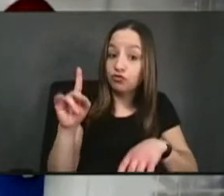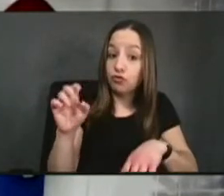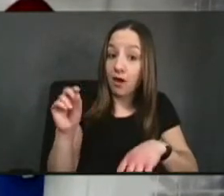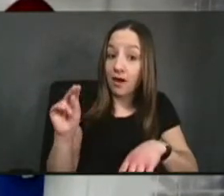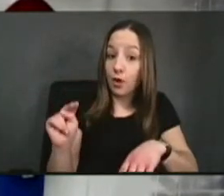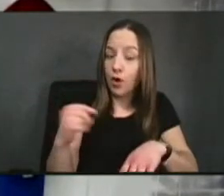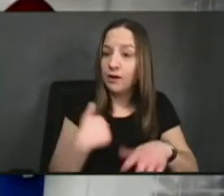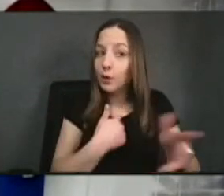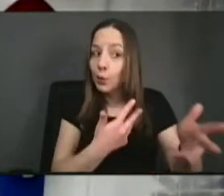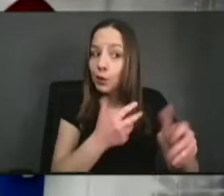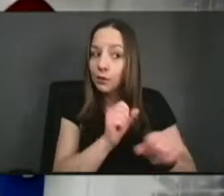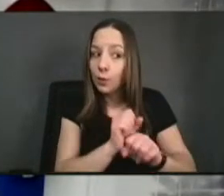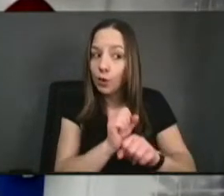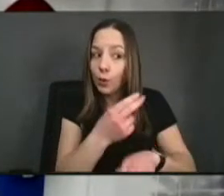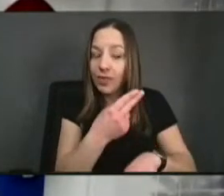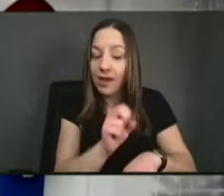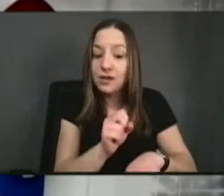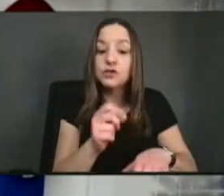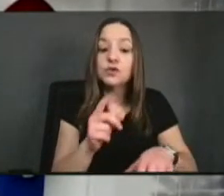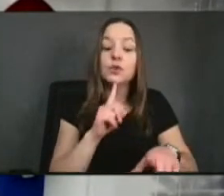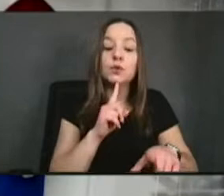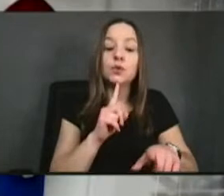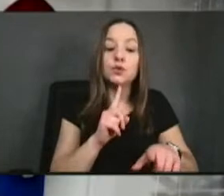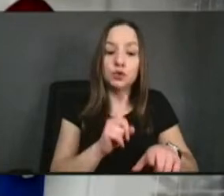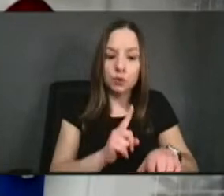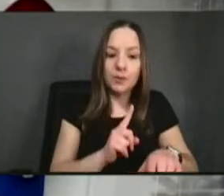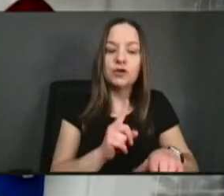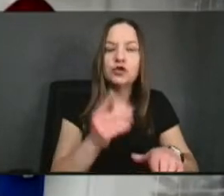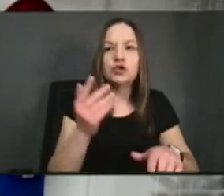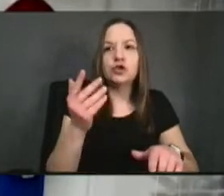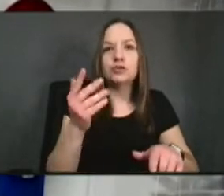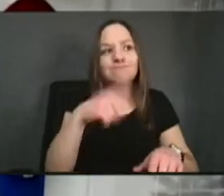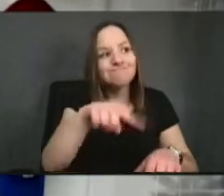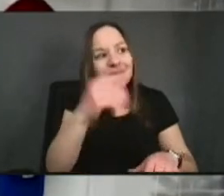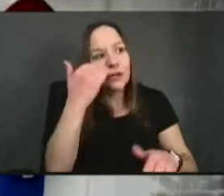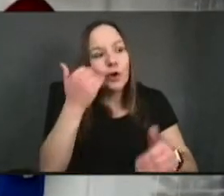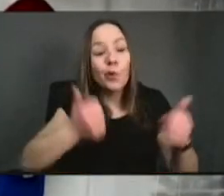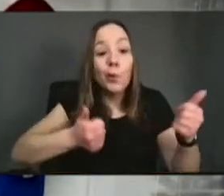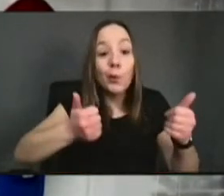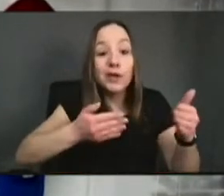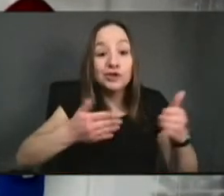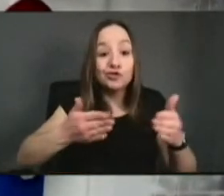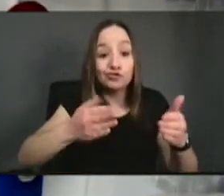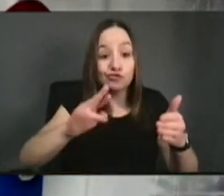students can ride for free on right on, and we've really worked with the high schools as